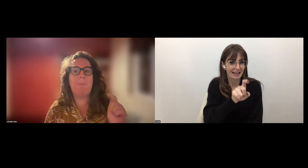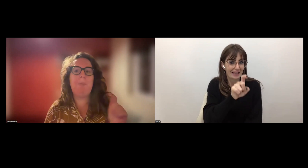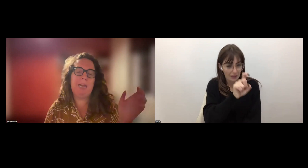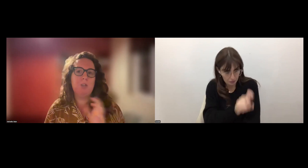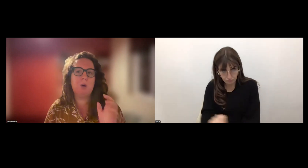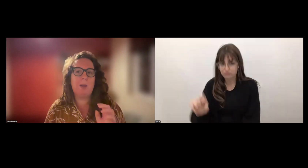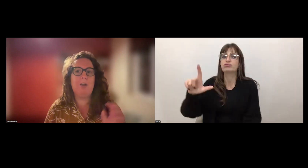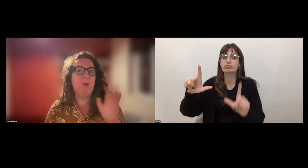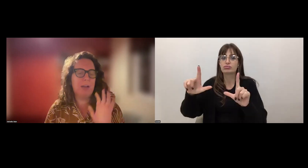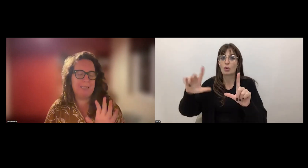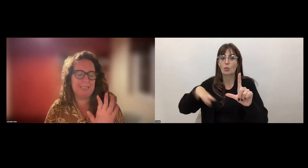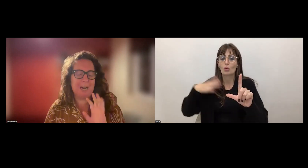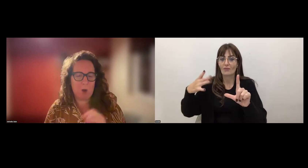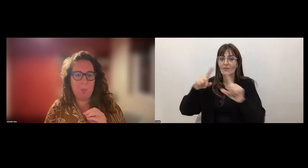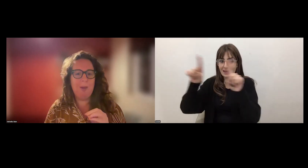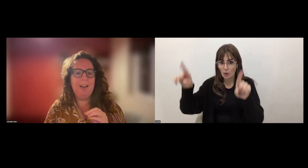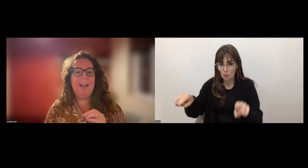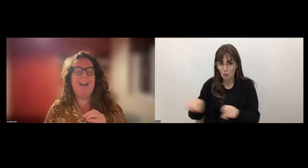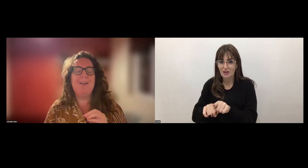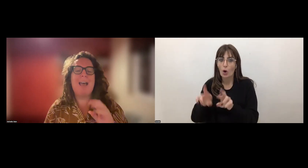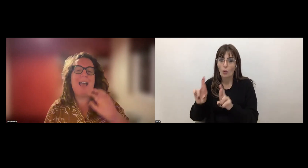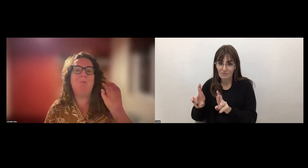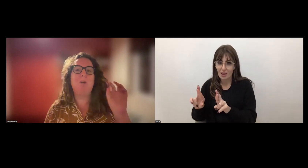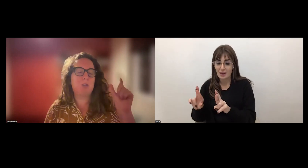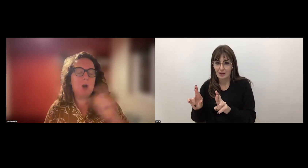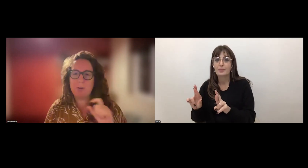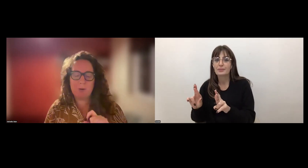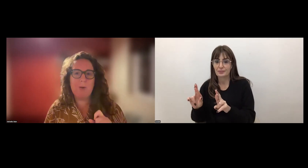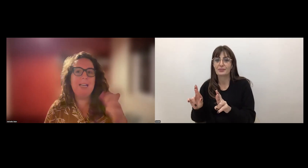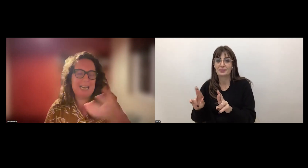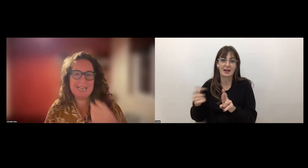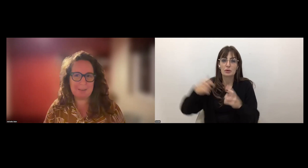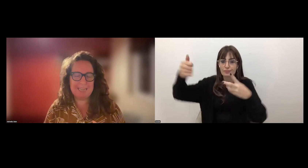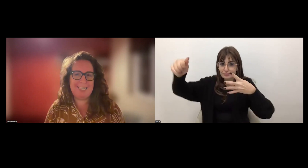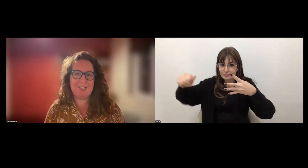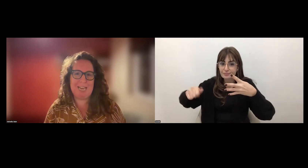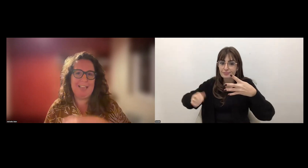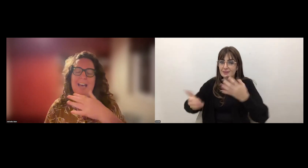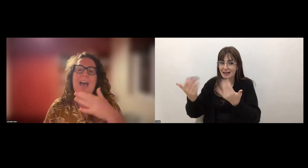up into a window, as I said, I hope. And we will go through, collect some data together,